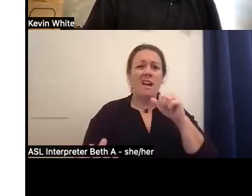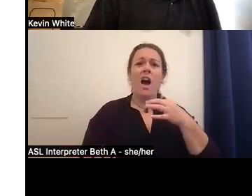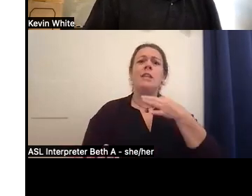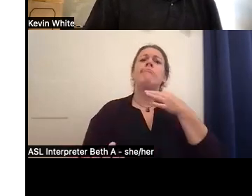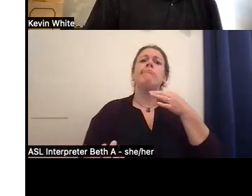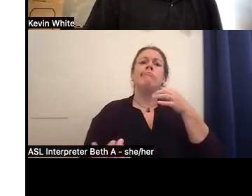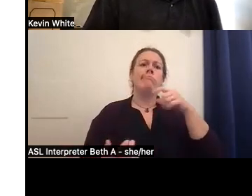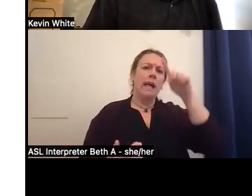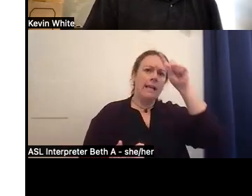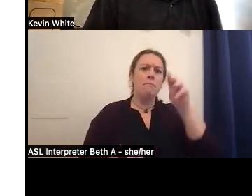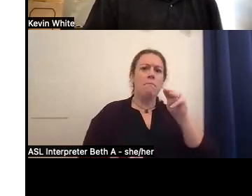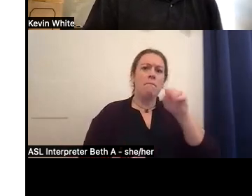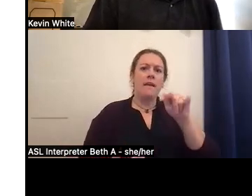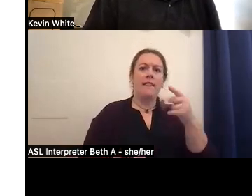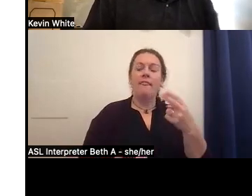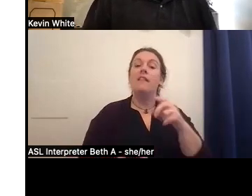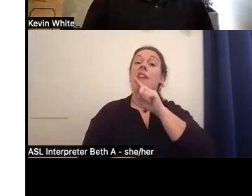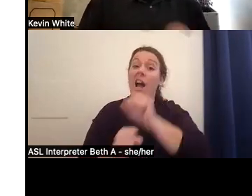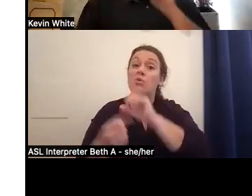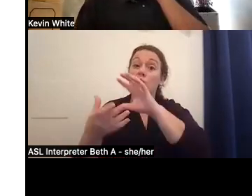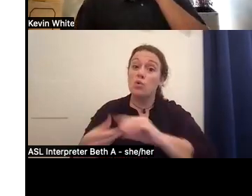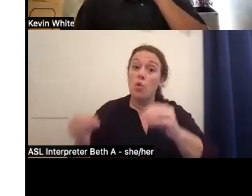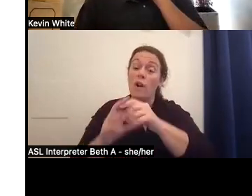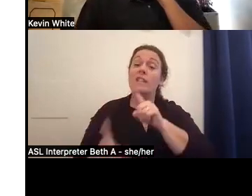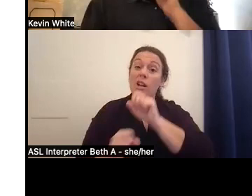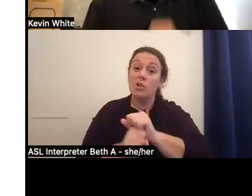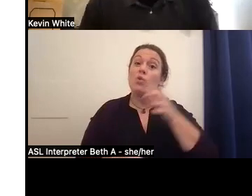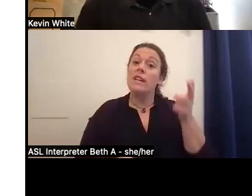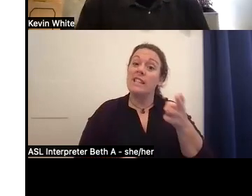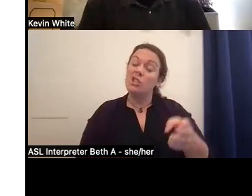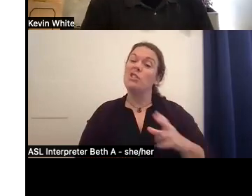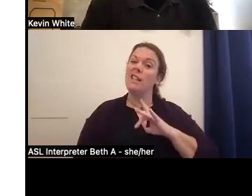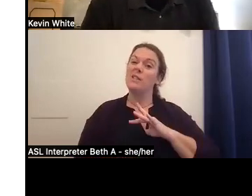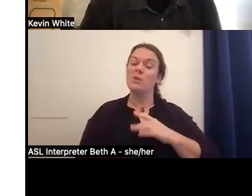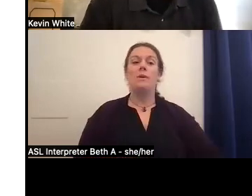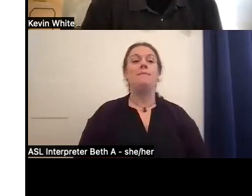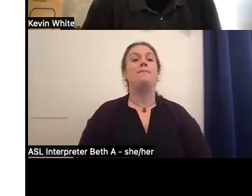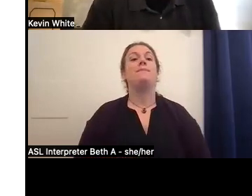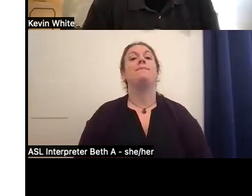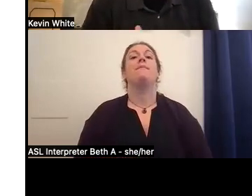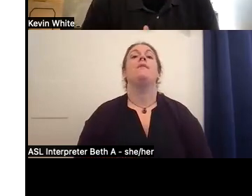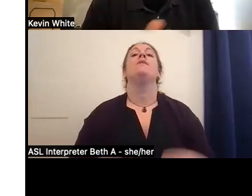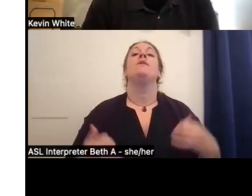only think of as family knowledge. I will end now with how I understand and explore the construction